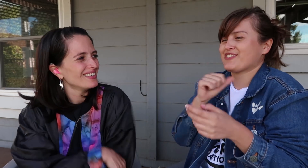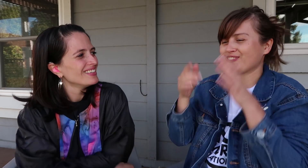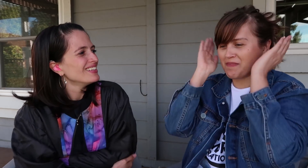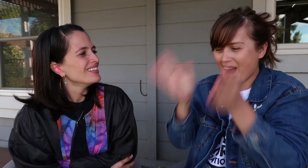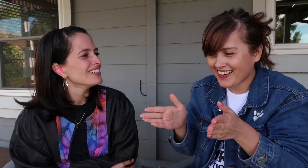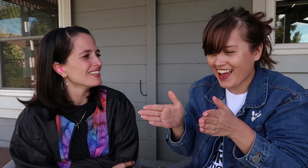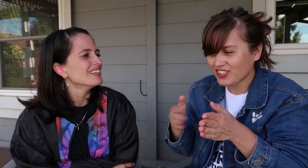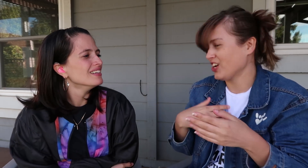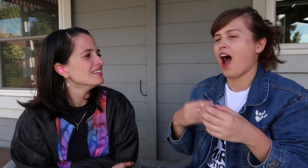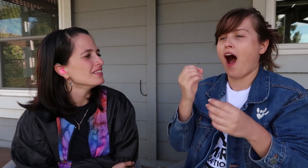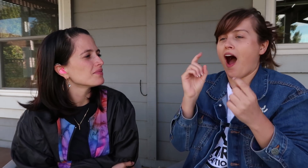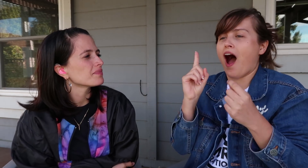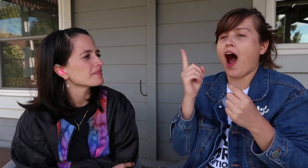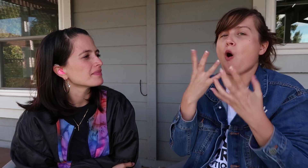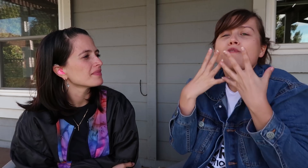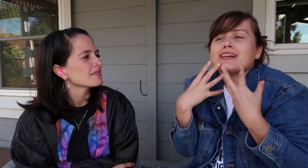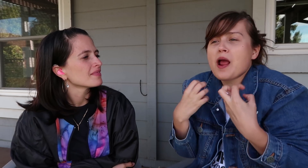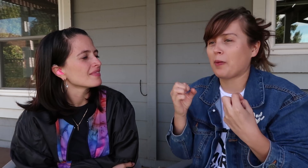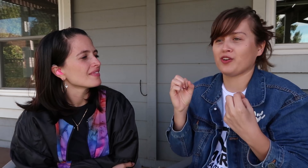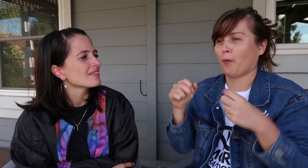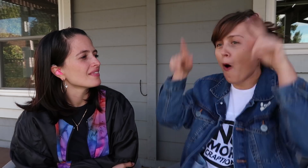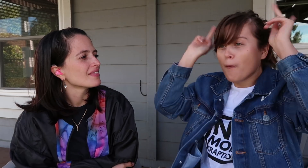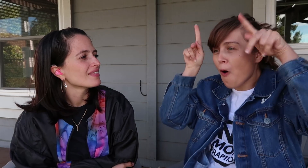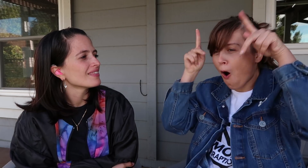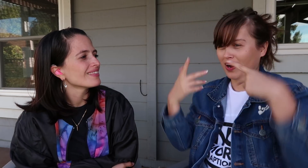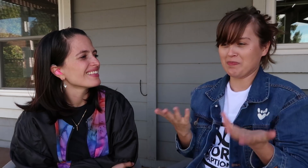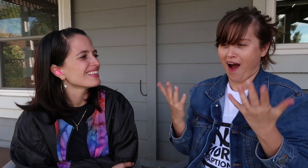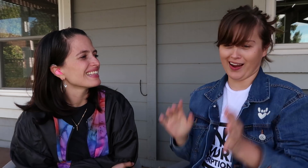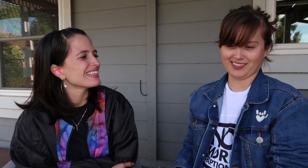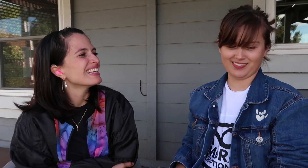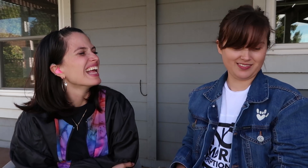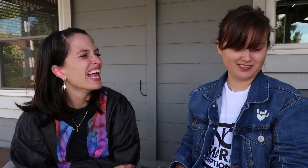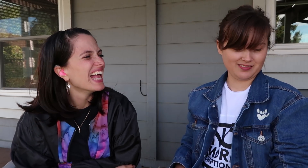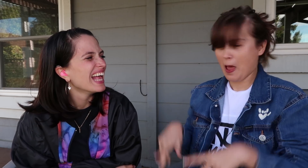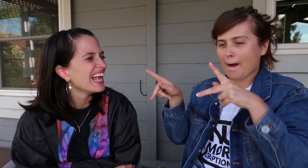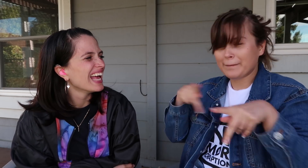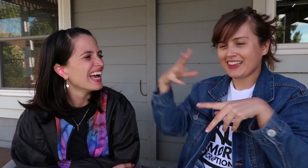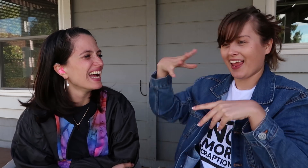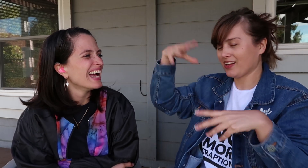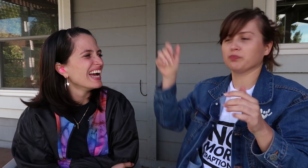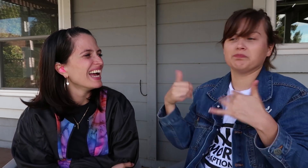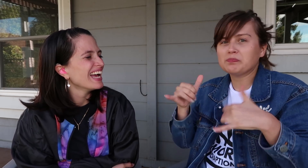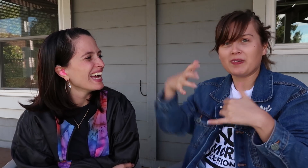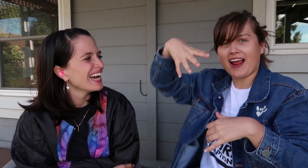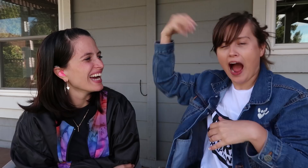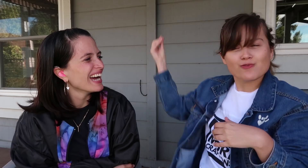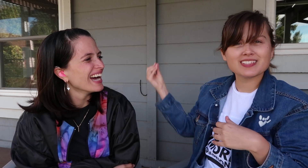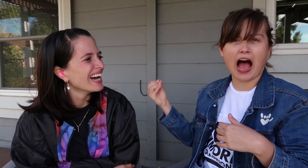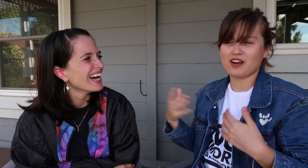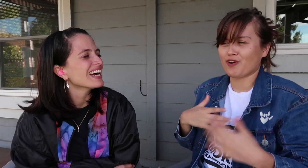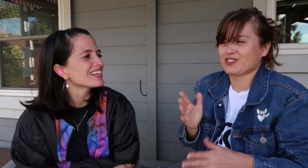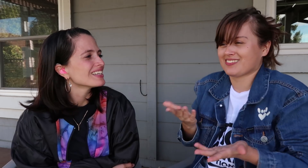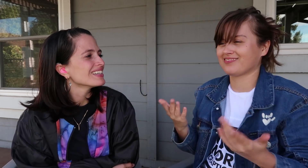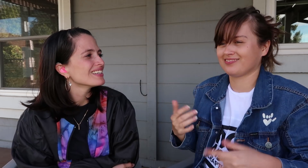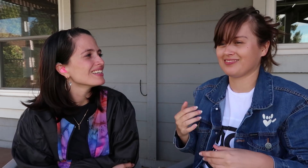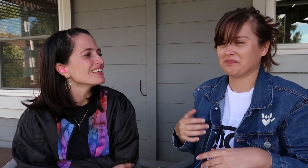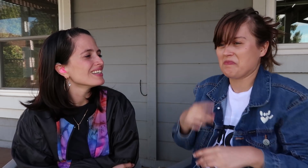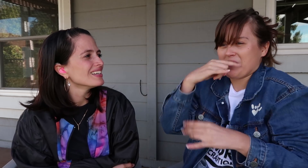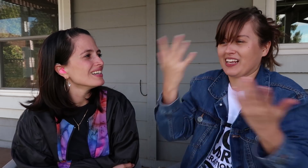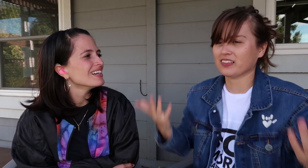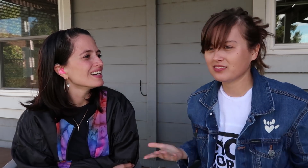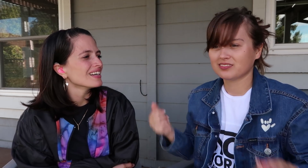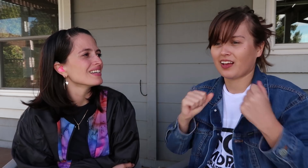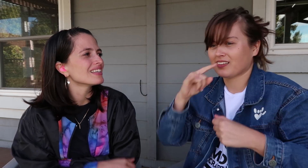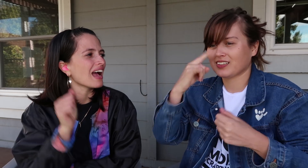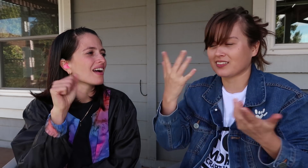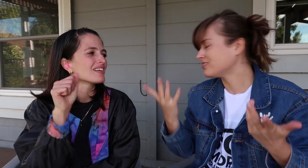I didn't care about anything except Pokemon and playing outside, being a kid.